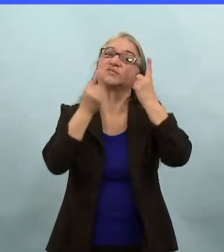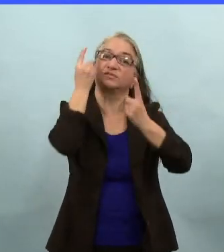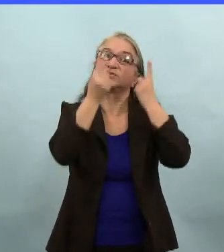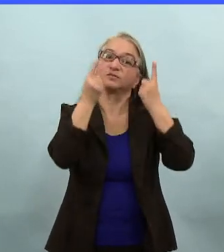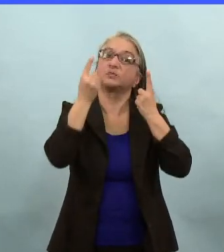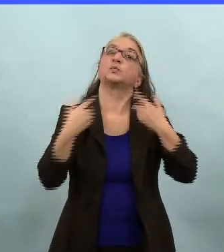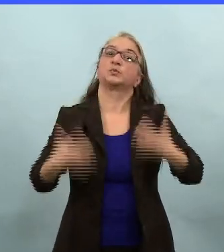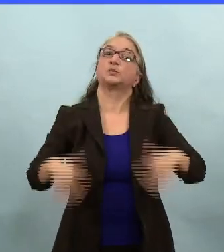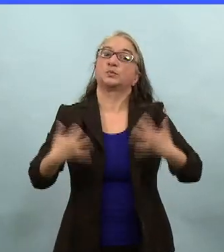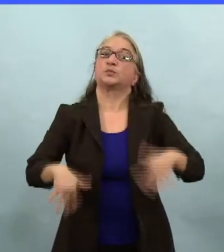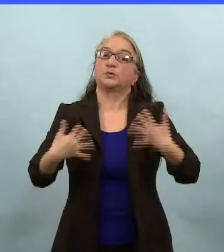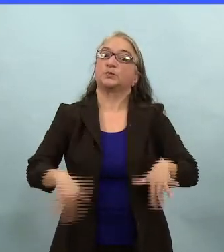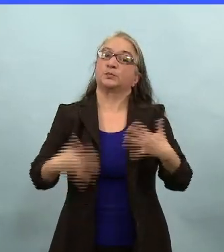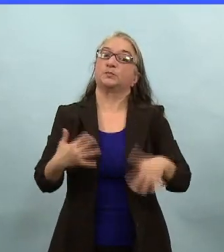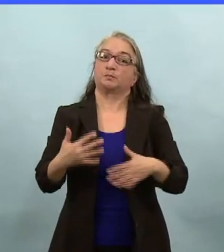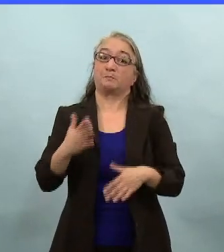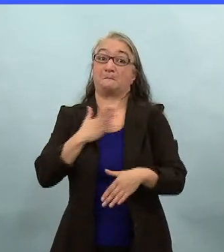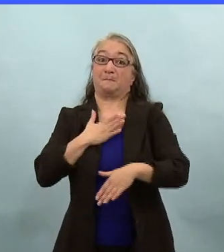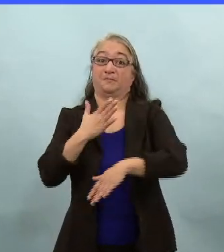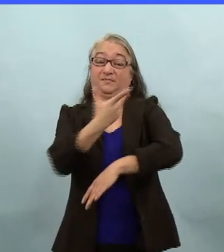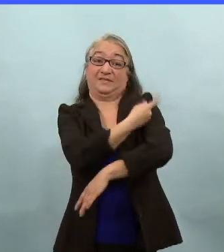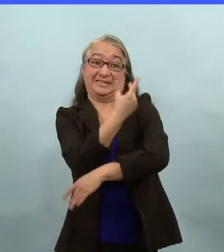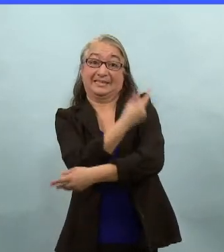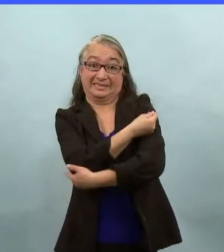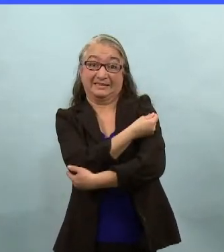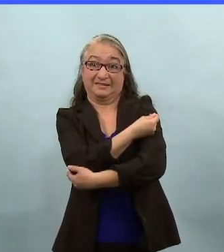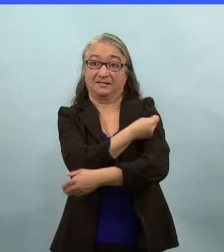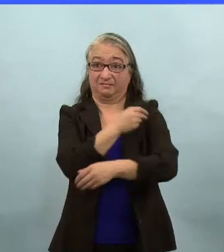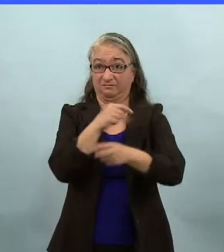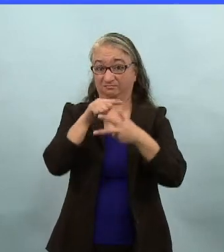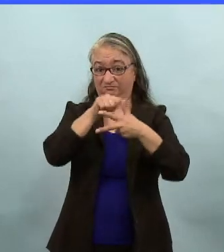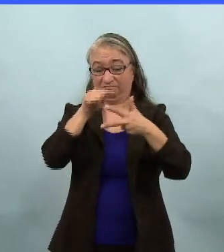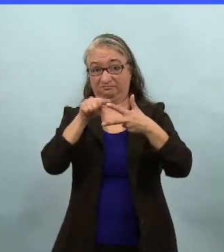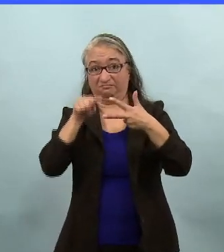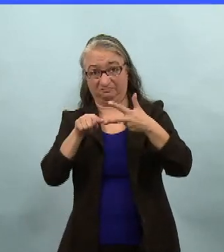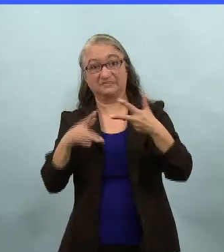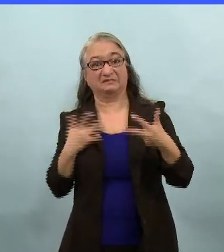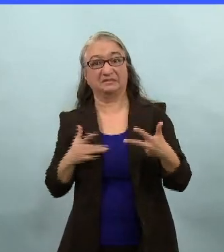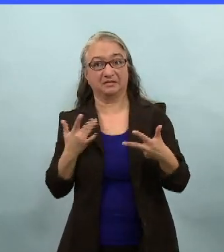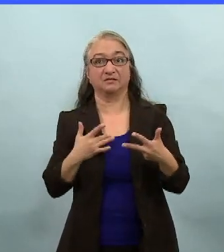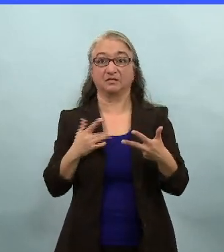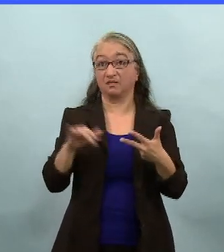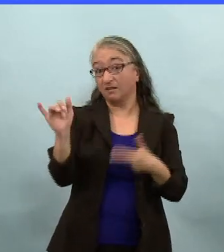and who do i interact with not only within your own family but with others in public